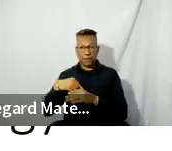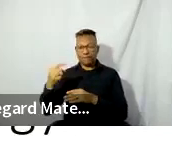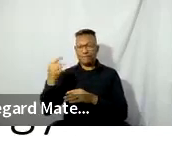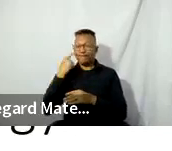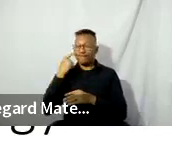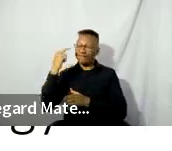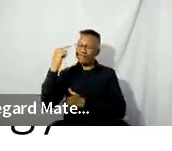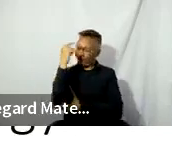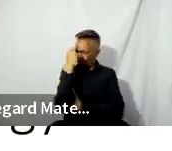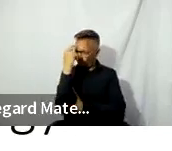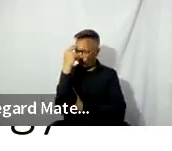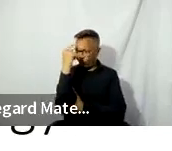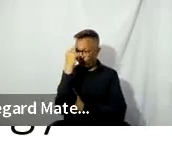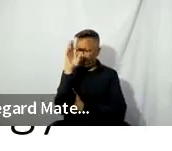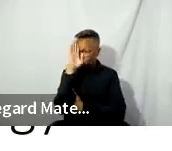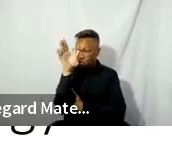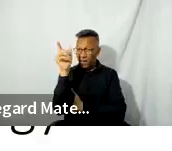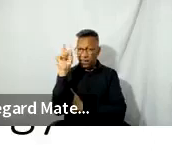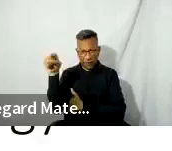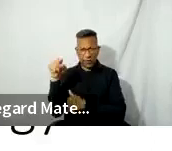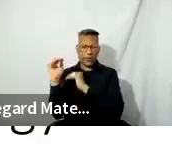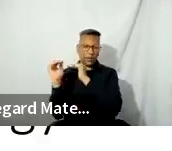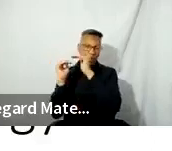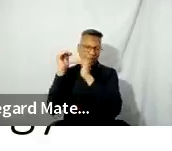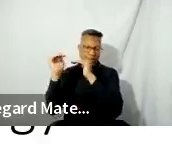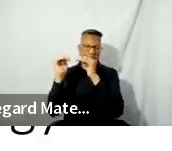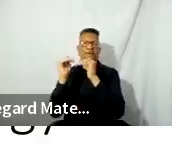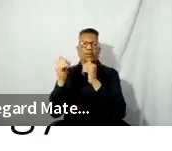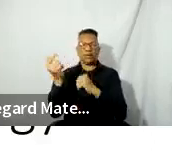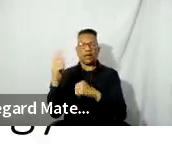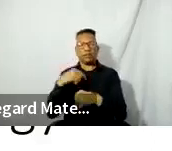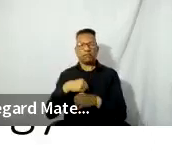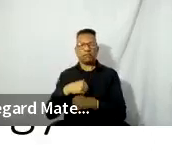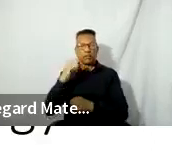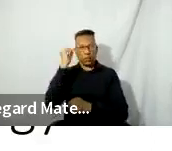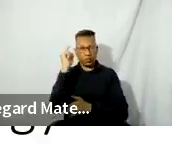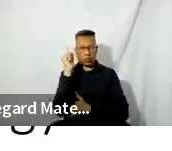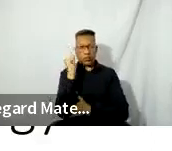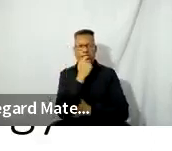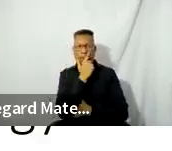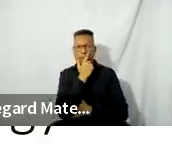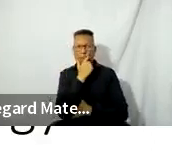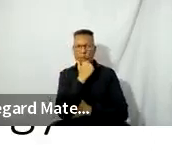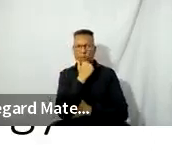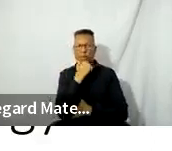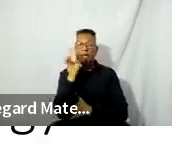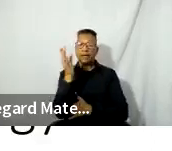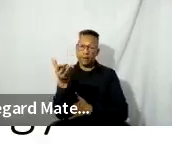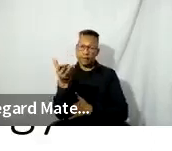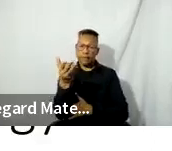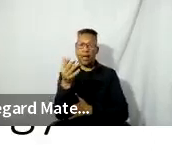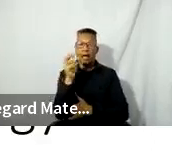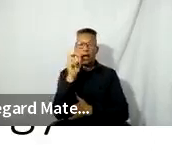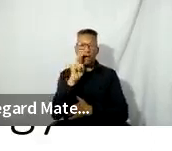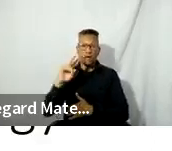development Then Pigotsky